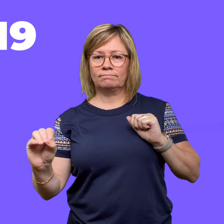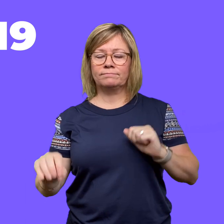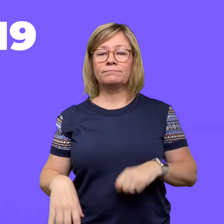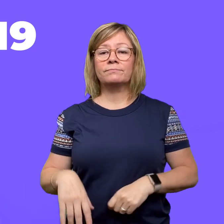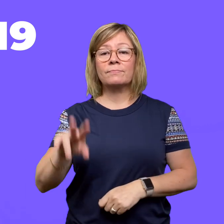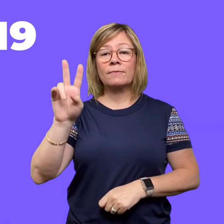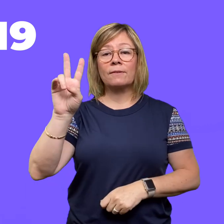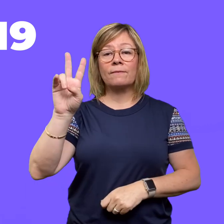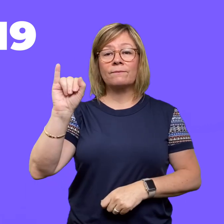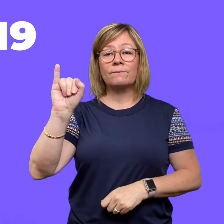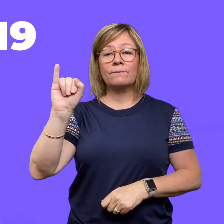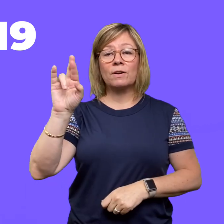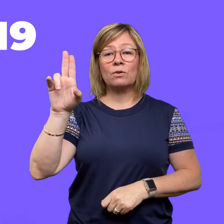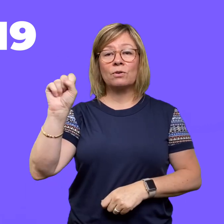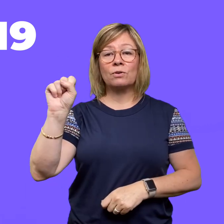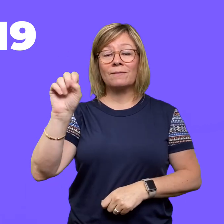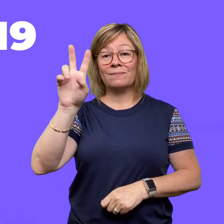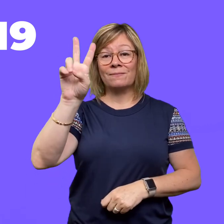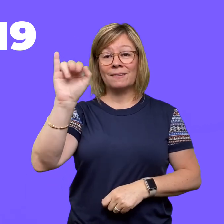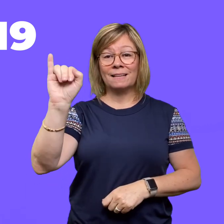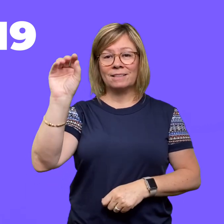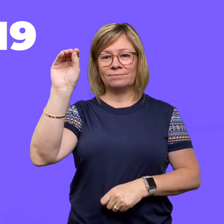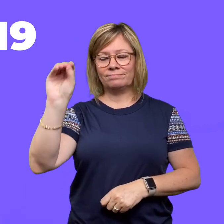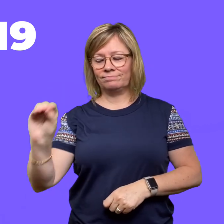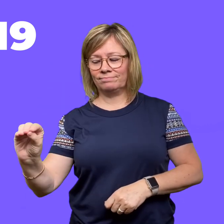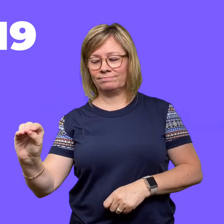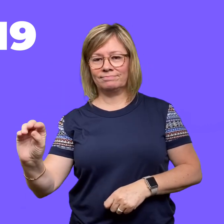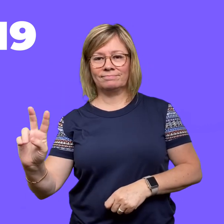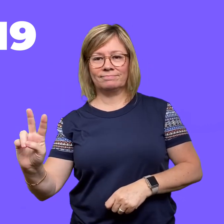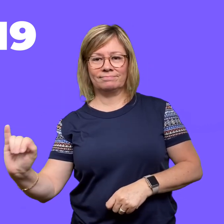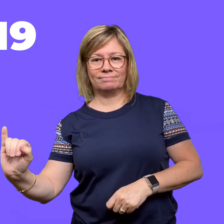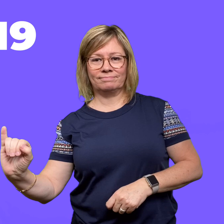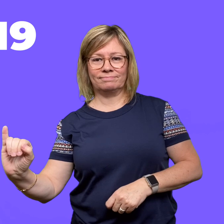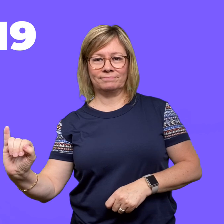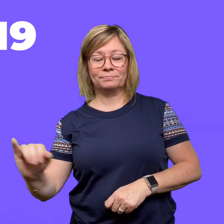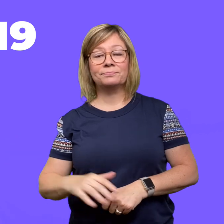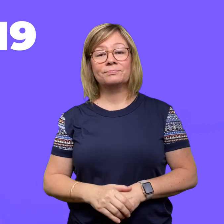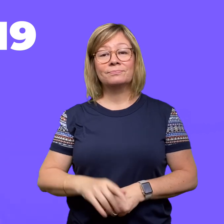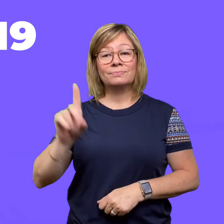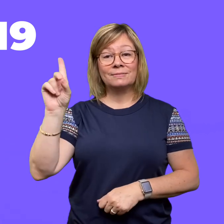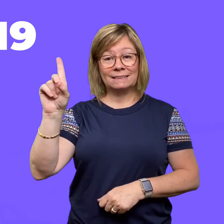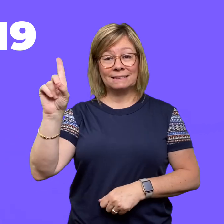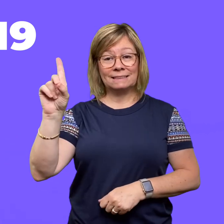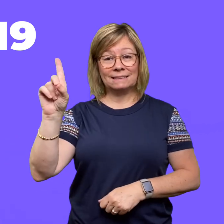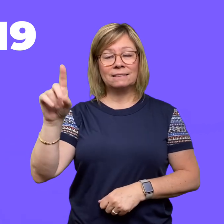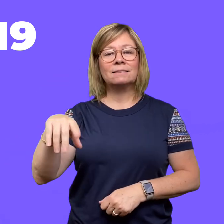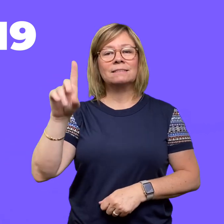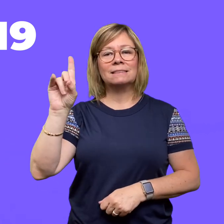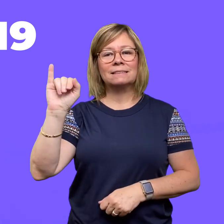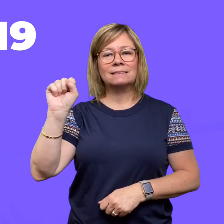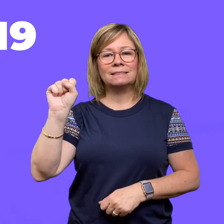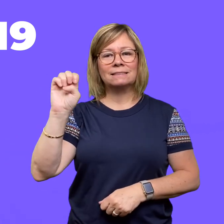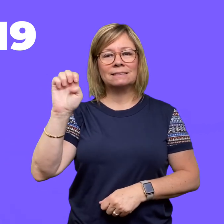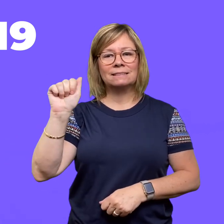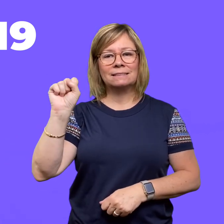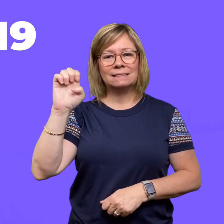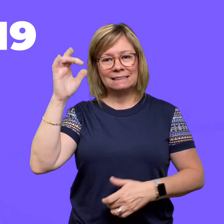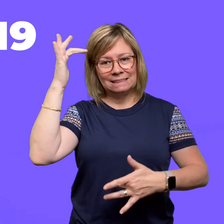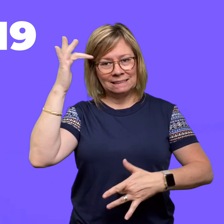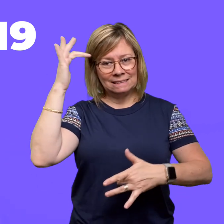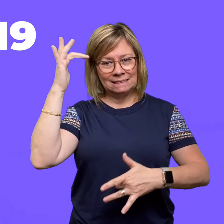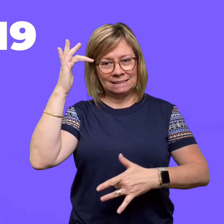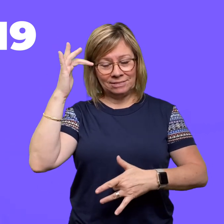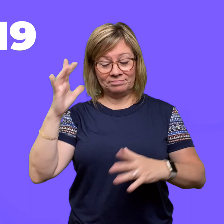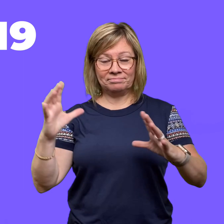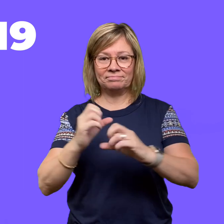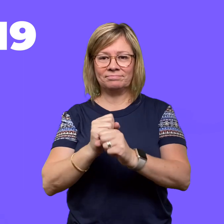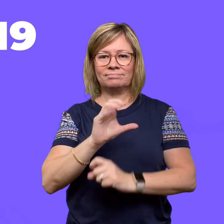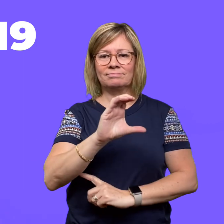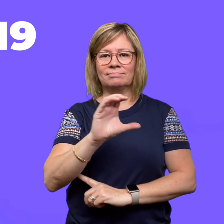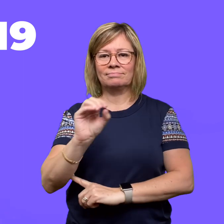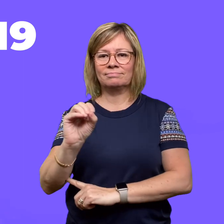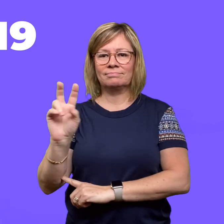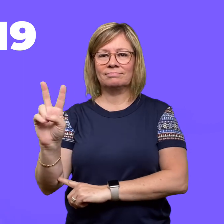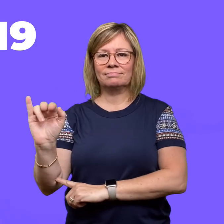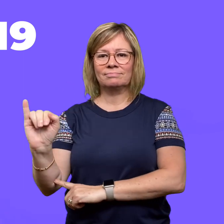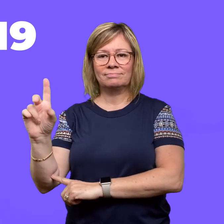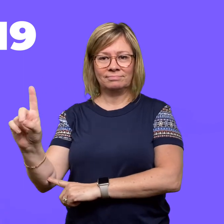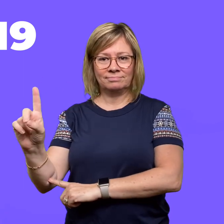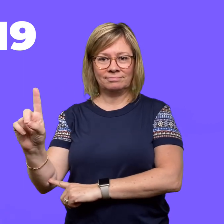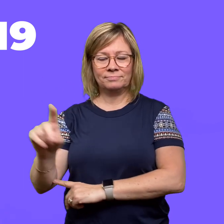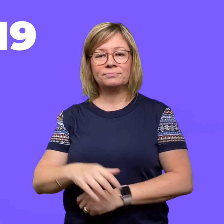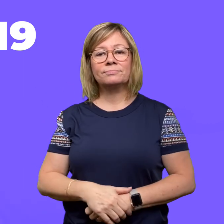Corona, the VI from virus, and d meaning disease to come up with the word Covid.